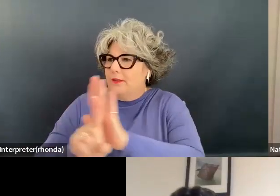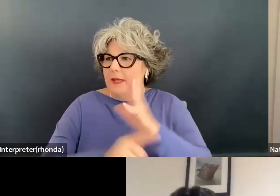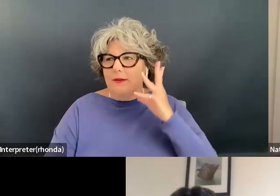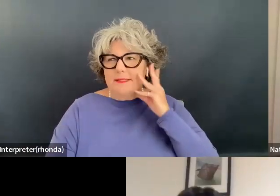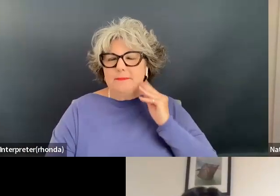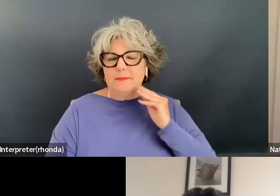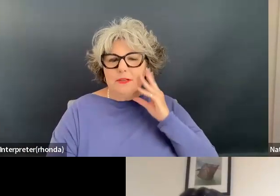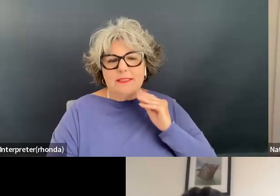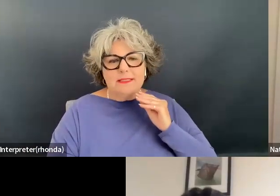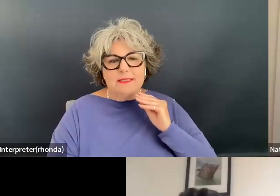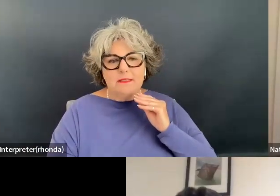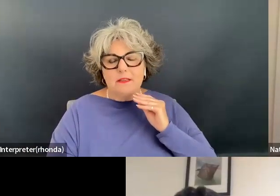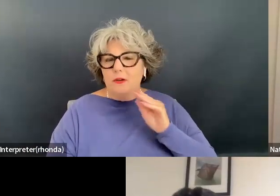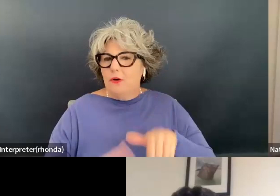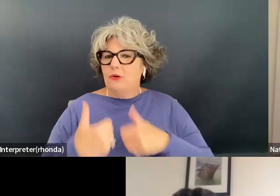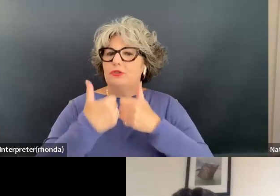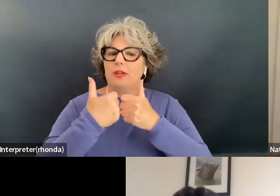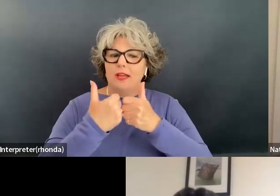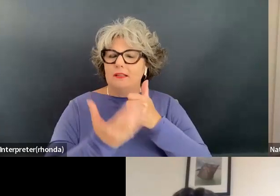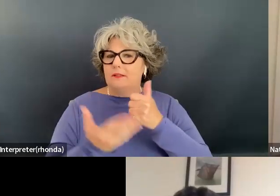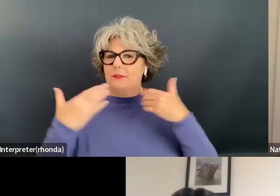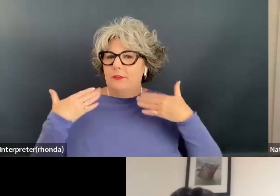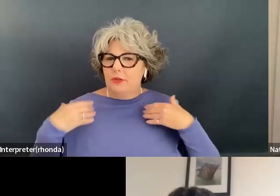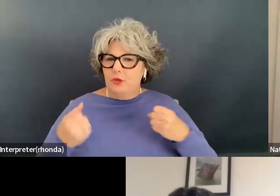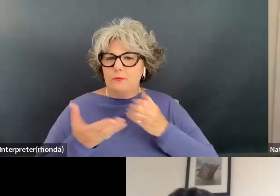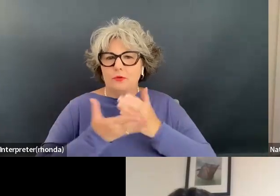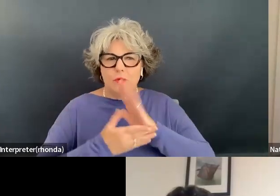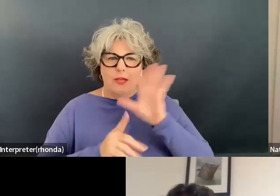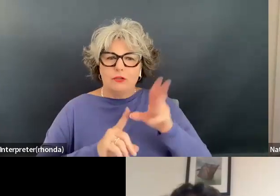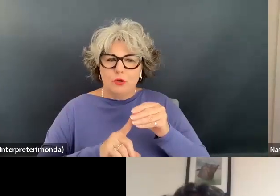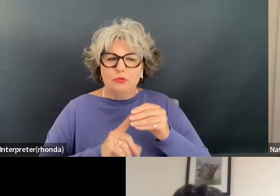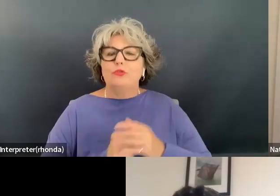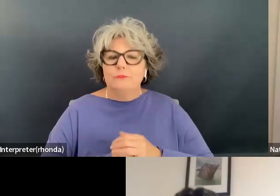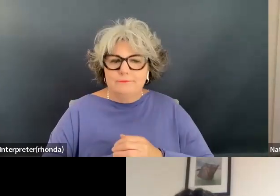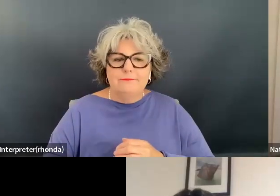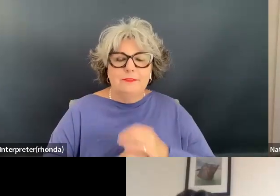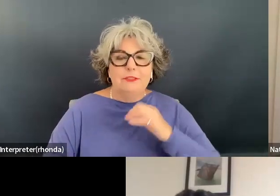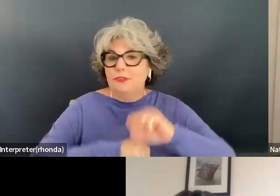Or challenging all the human rights cultures and all those stuff. Yes. Sorry for the long answer, but -